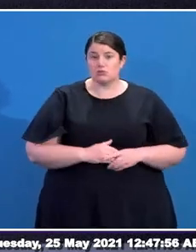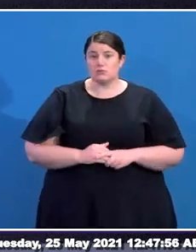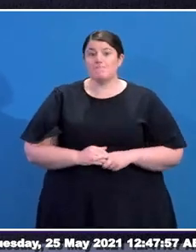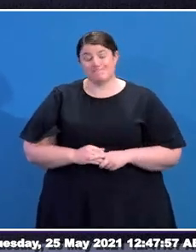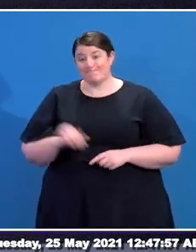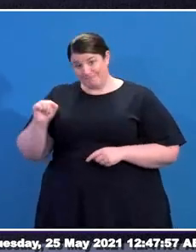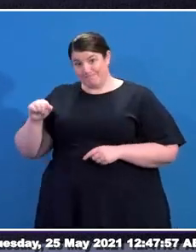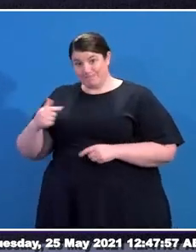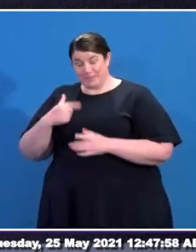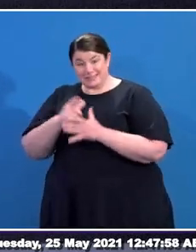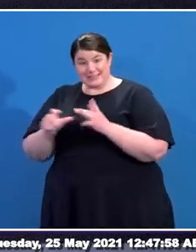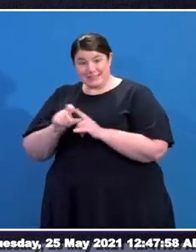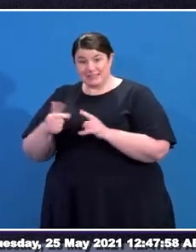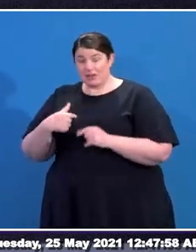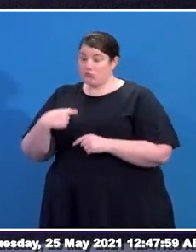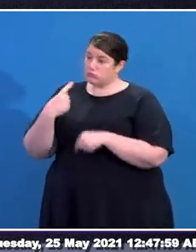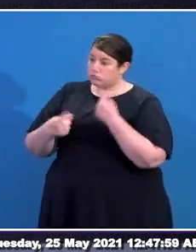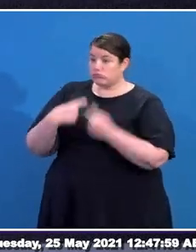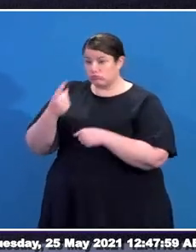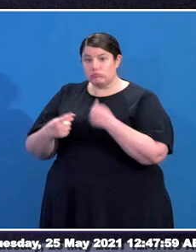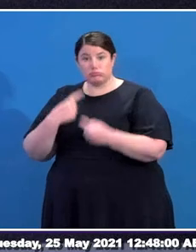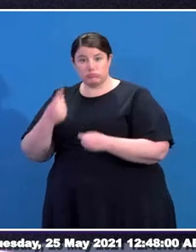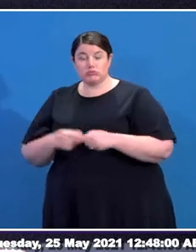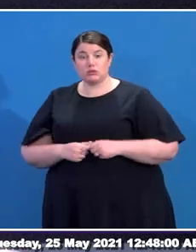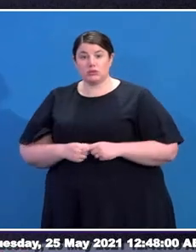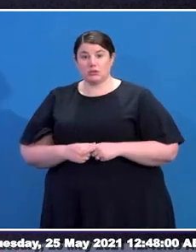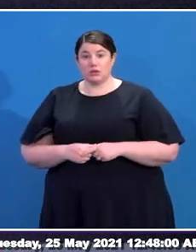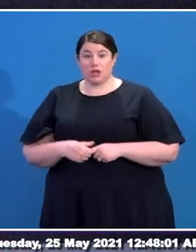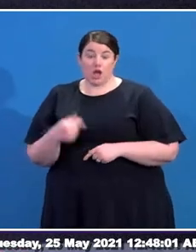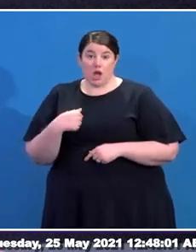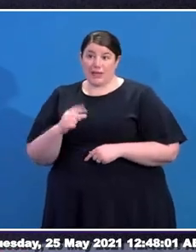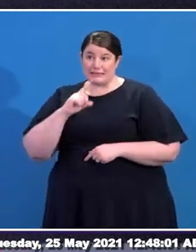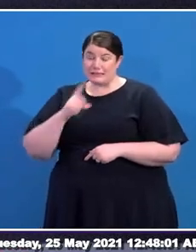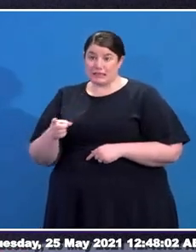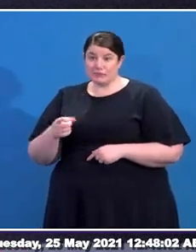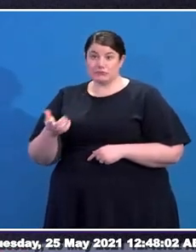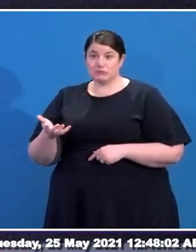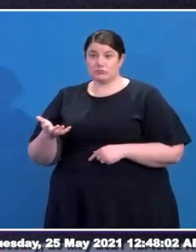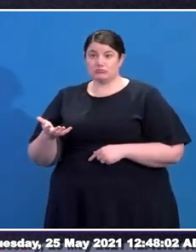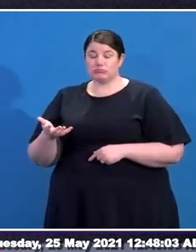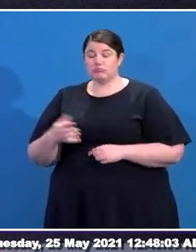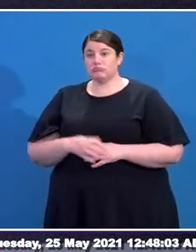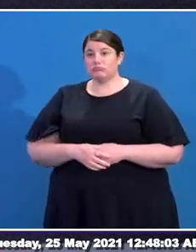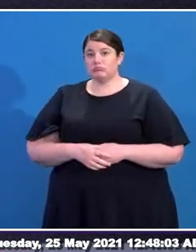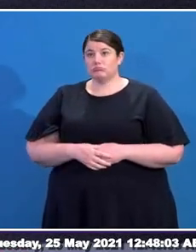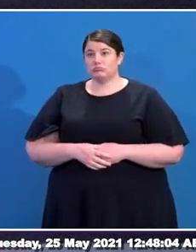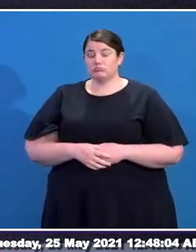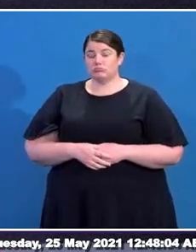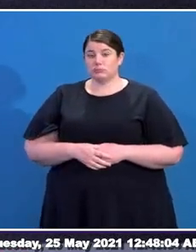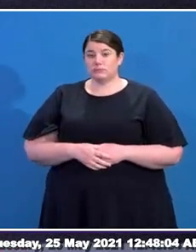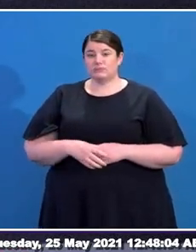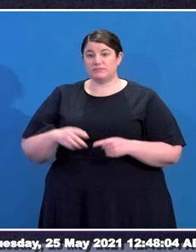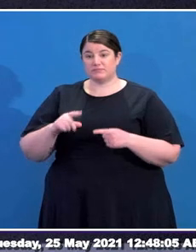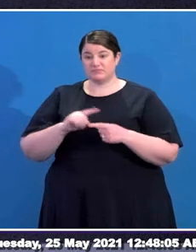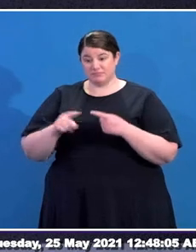I pretty much mentioned all of these points that I've mentioned in my